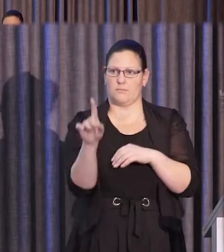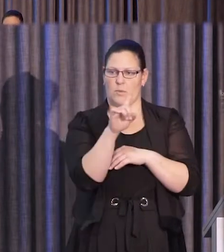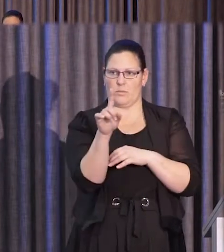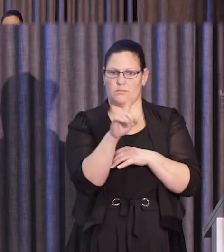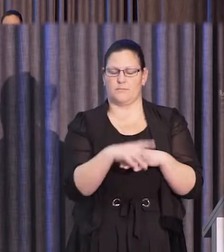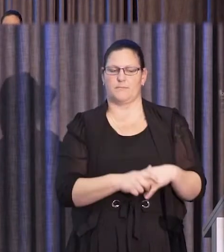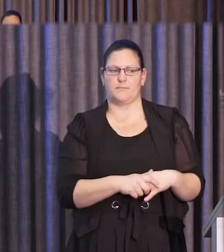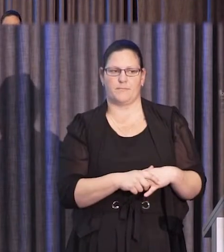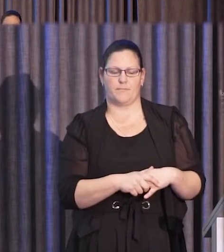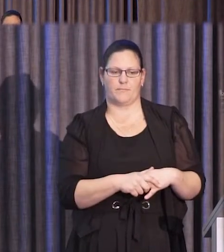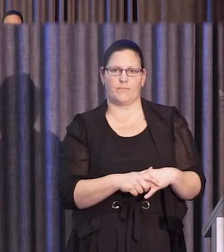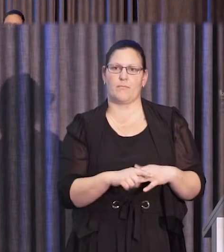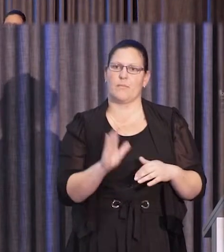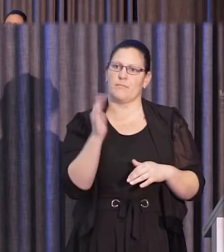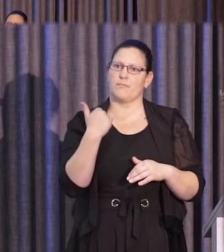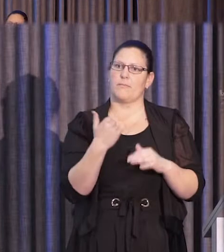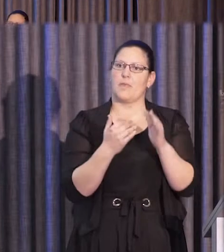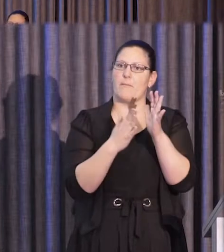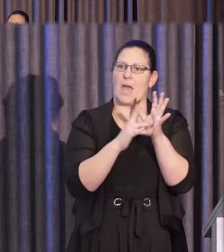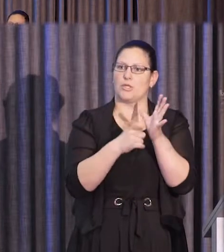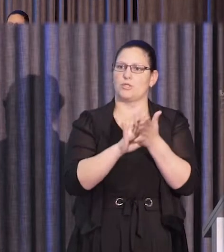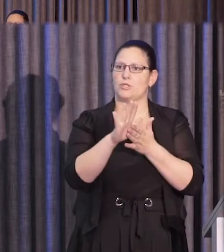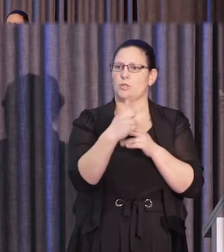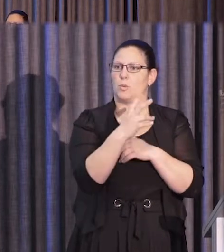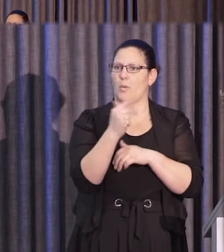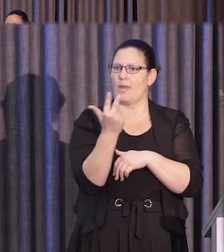In March 2018, 3.6 million in ILC funding was shared